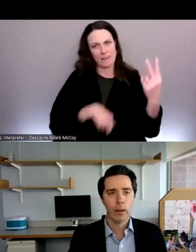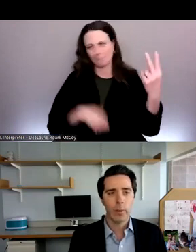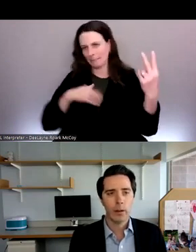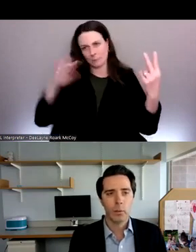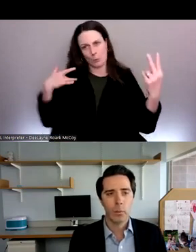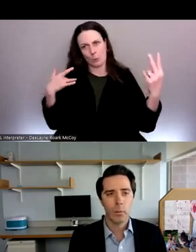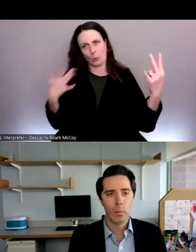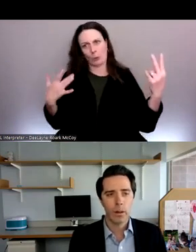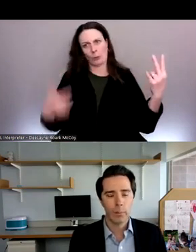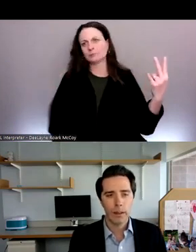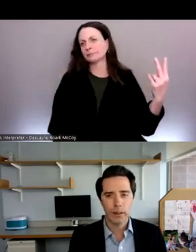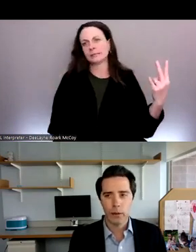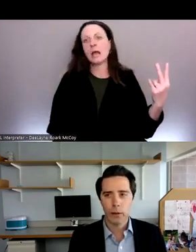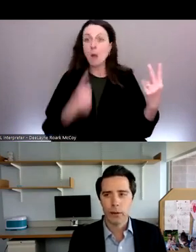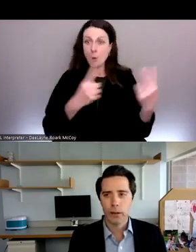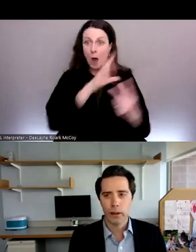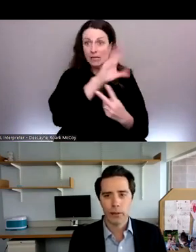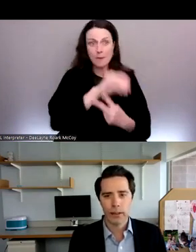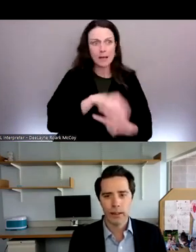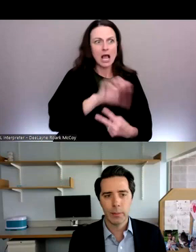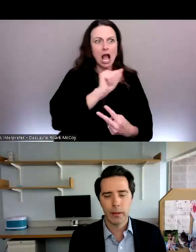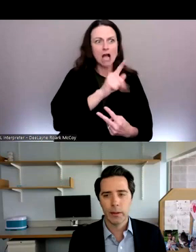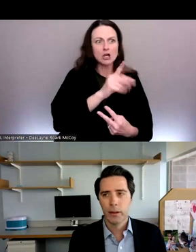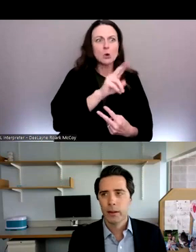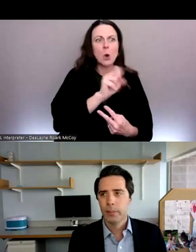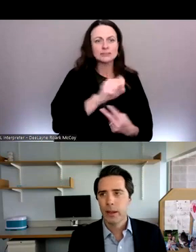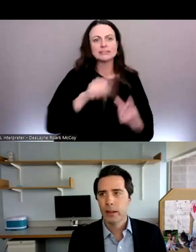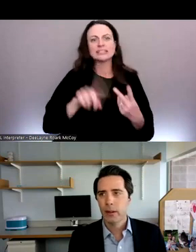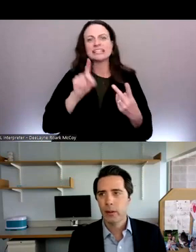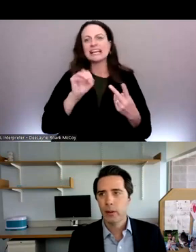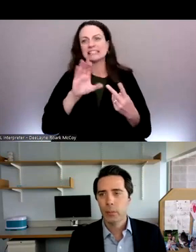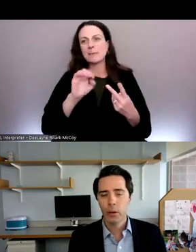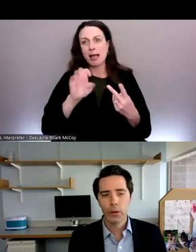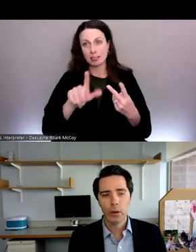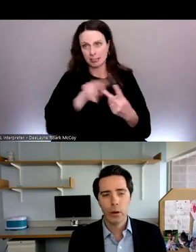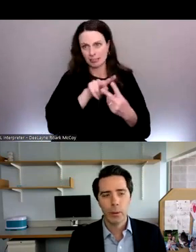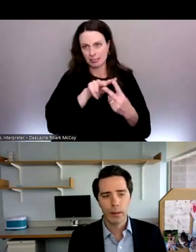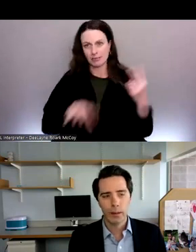but one company is a kuos and the other